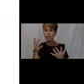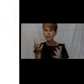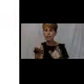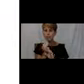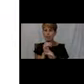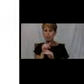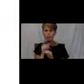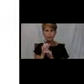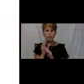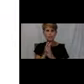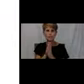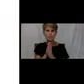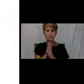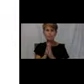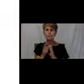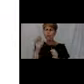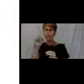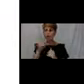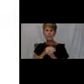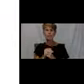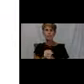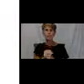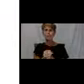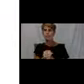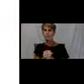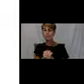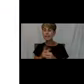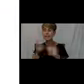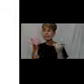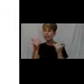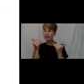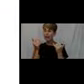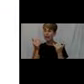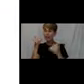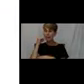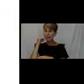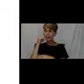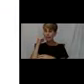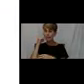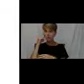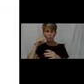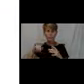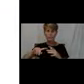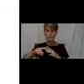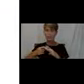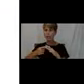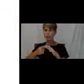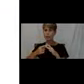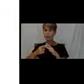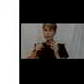So I'll be sharing the results, all right. Well with that, I think we will launch right into the presentation.